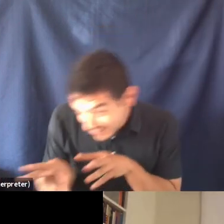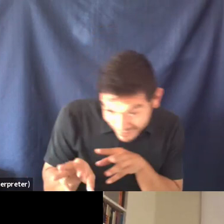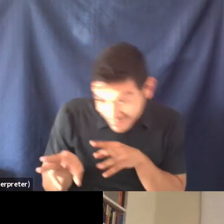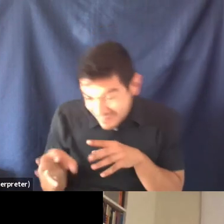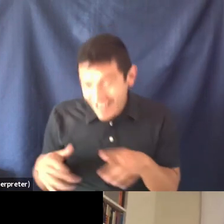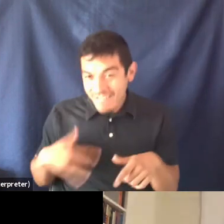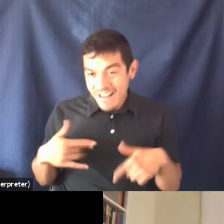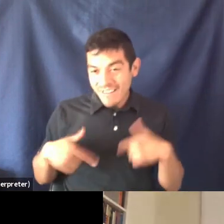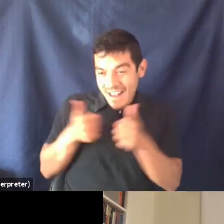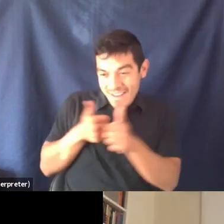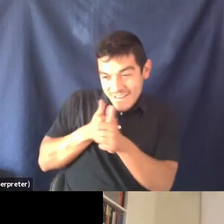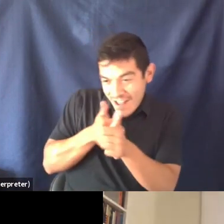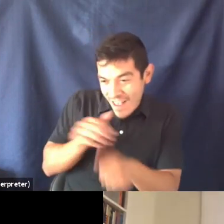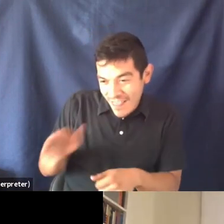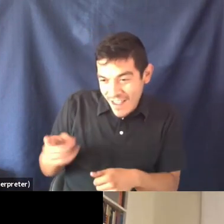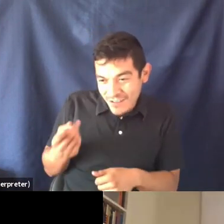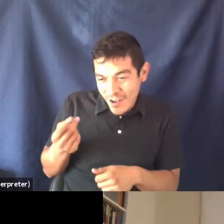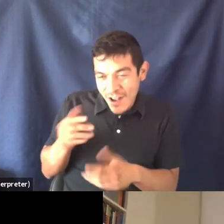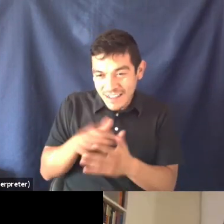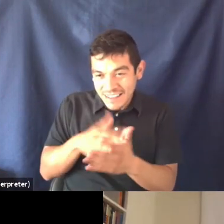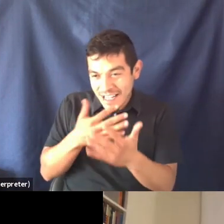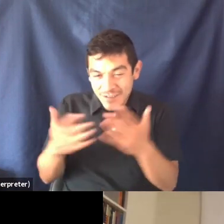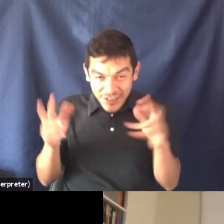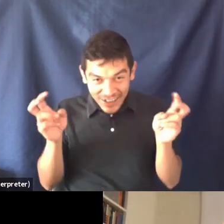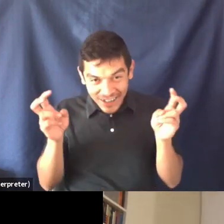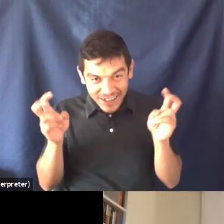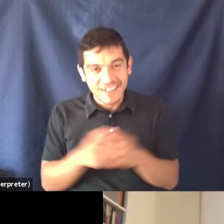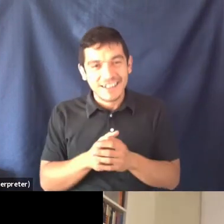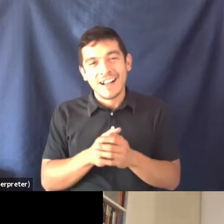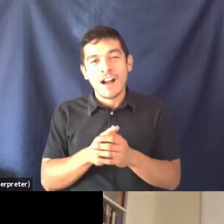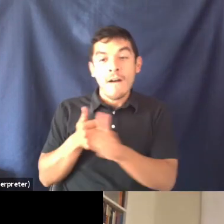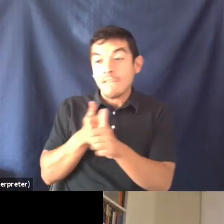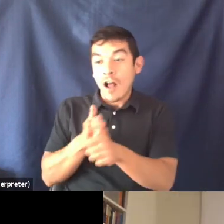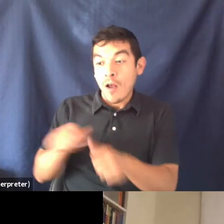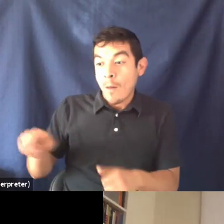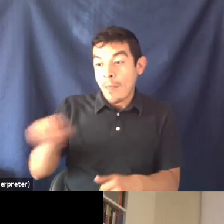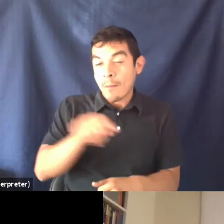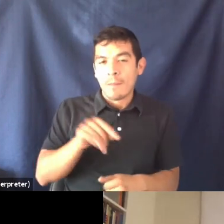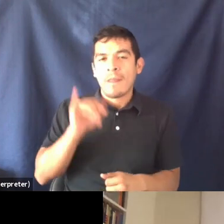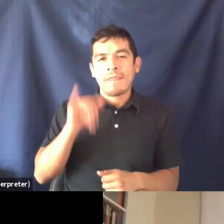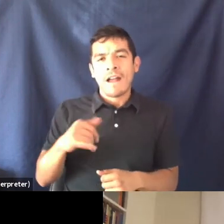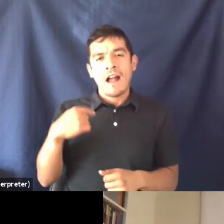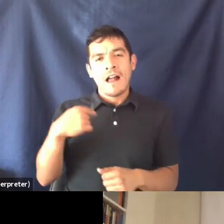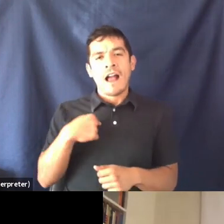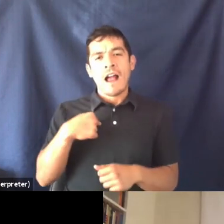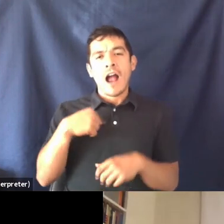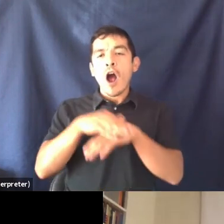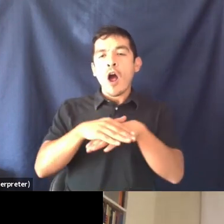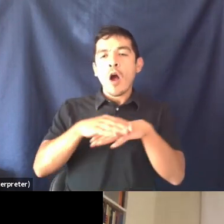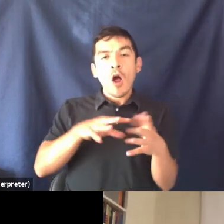according to their stray dogs schedule, following them around that, I was slowly learning to read human bodies